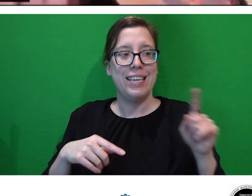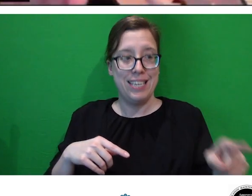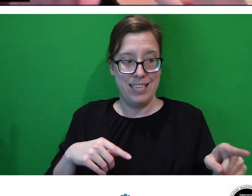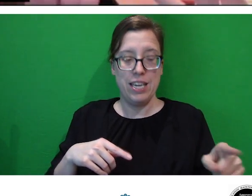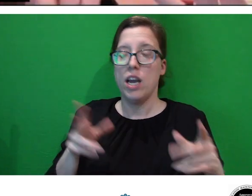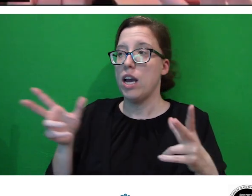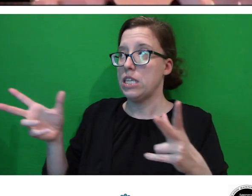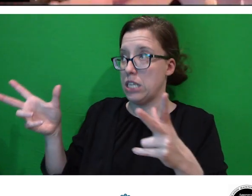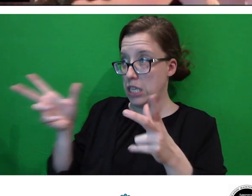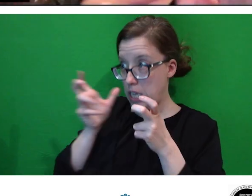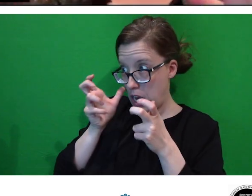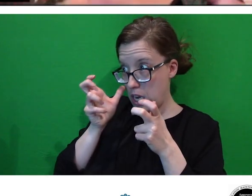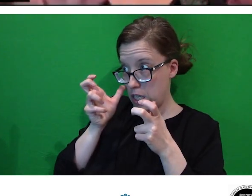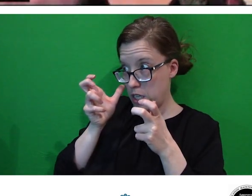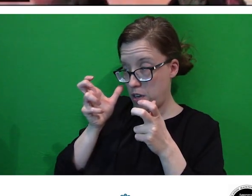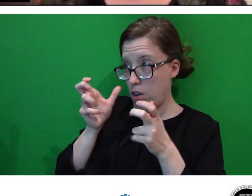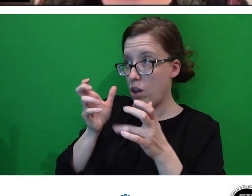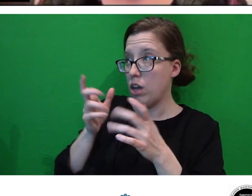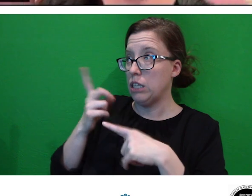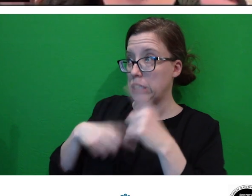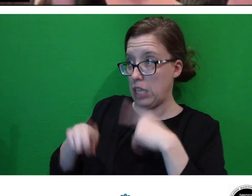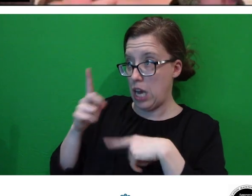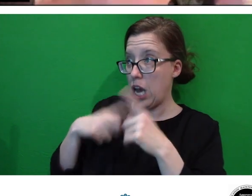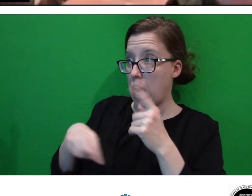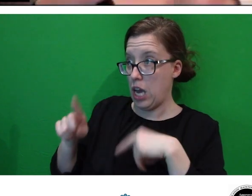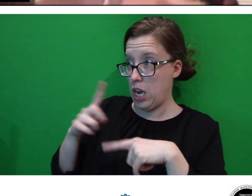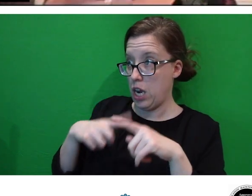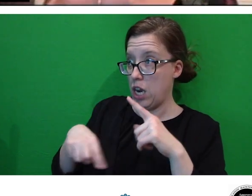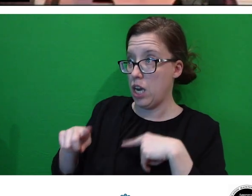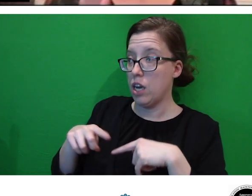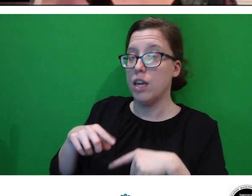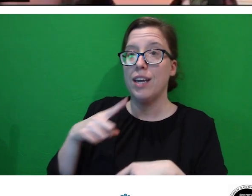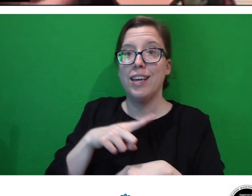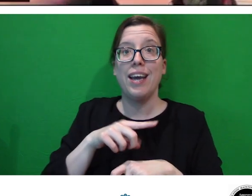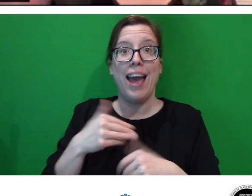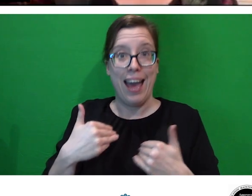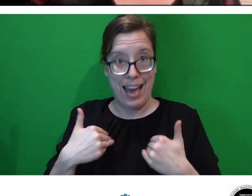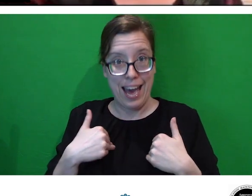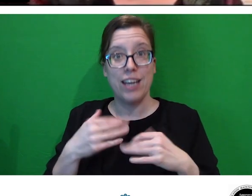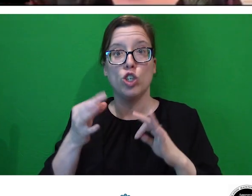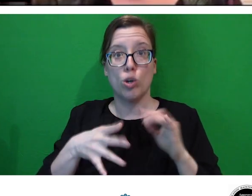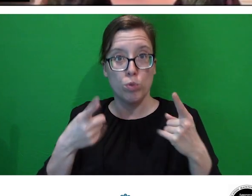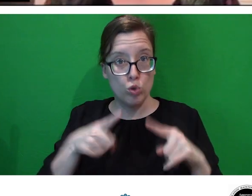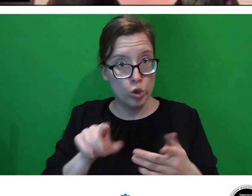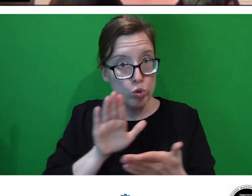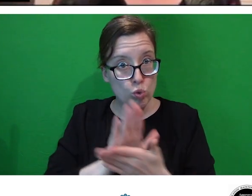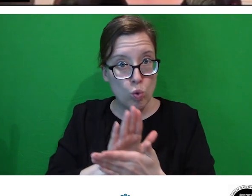dad, brother, sisters, grandparents, they've all learned to sign. And he takes in information,